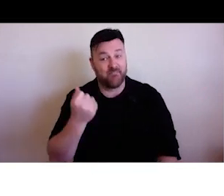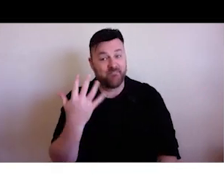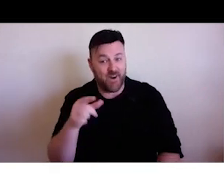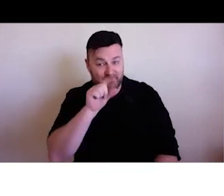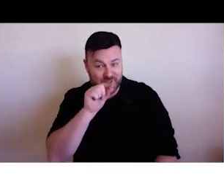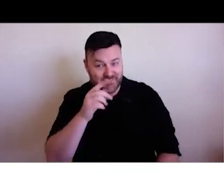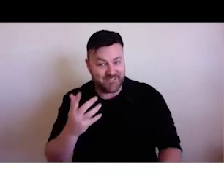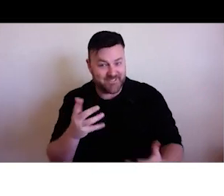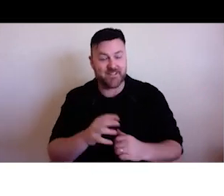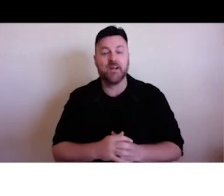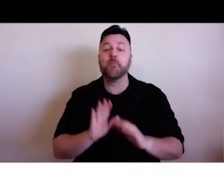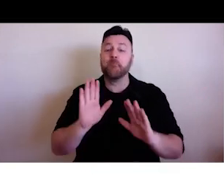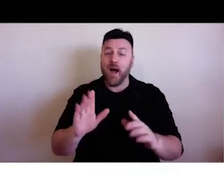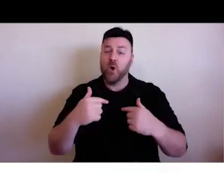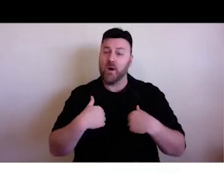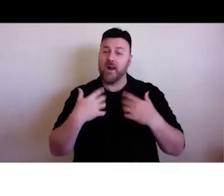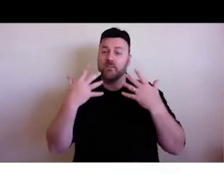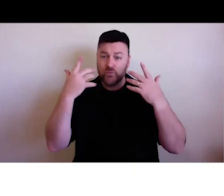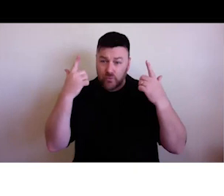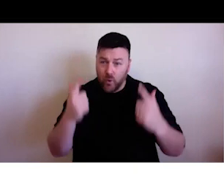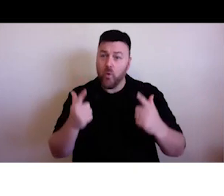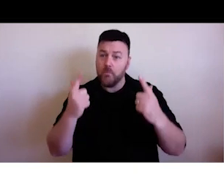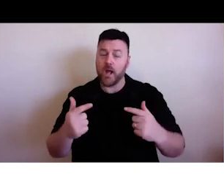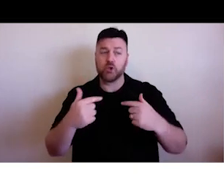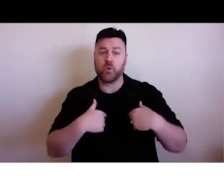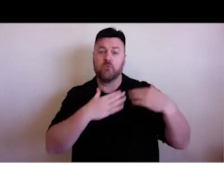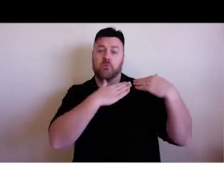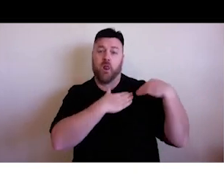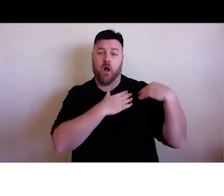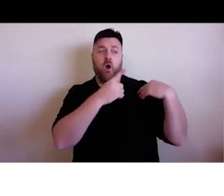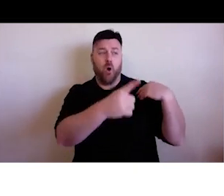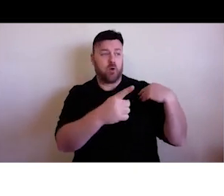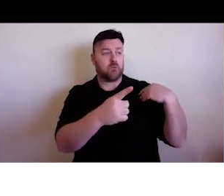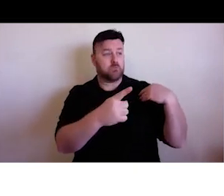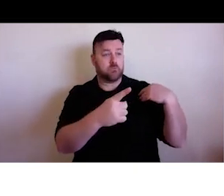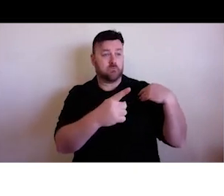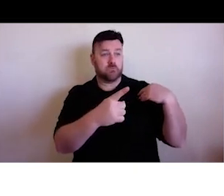to keep us safe, to keep us well and to keep our country and our states